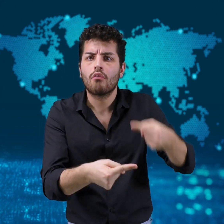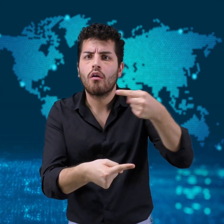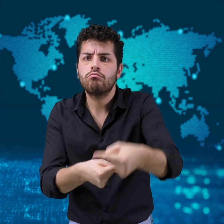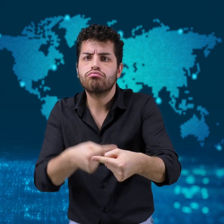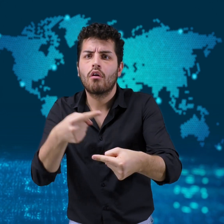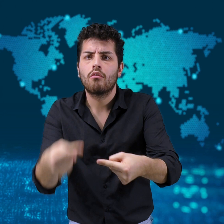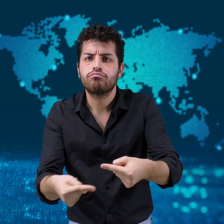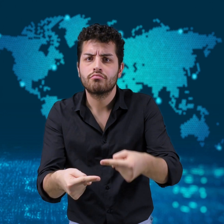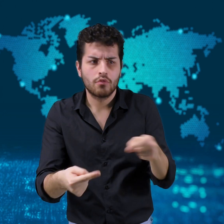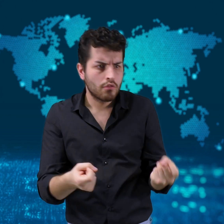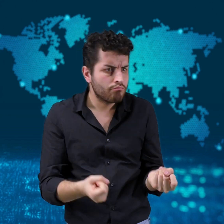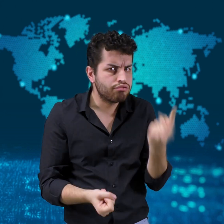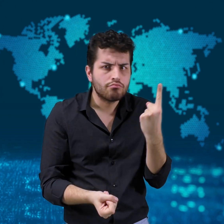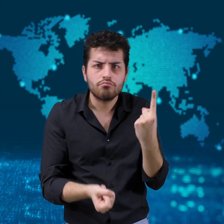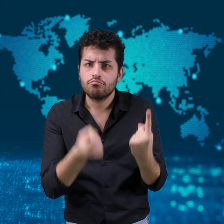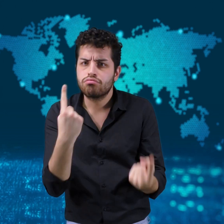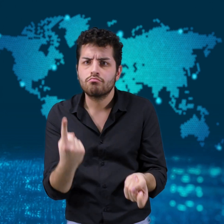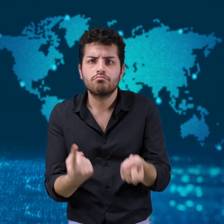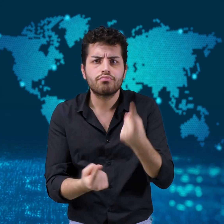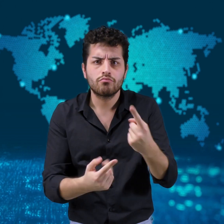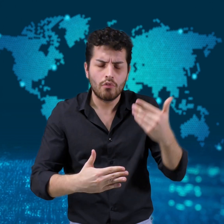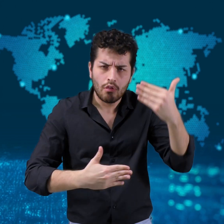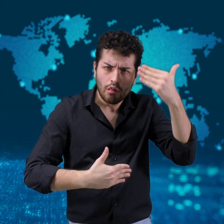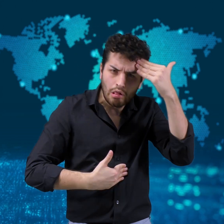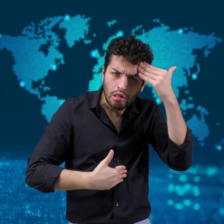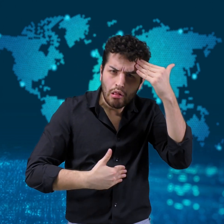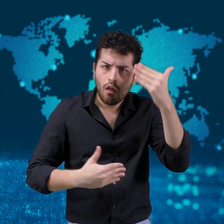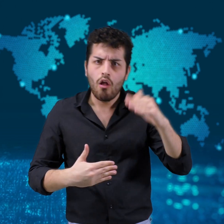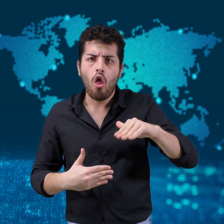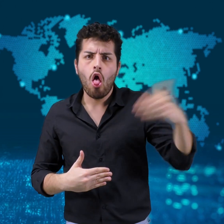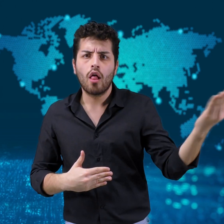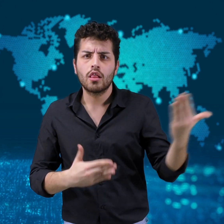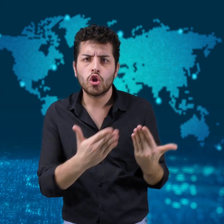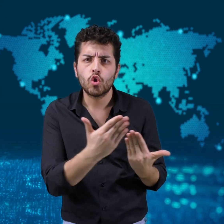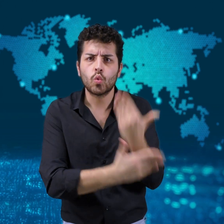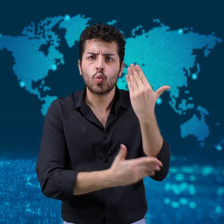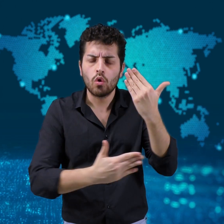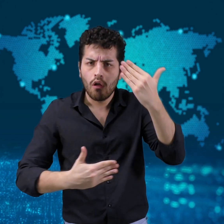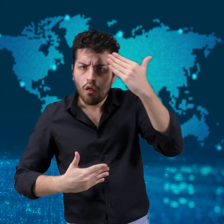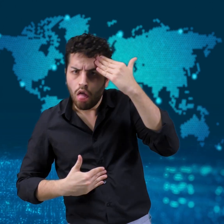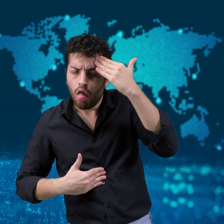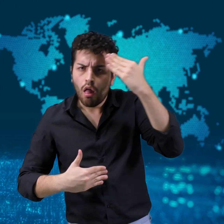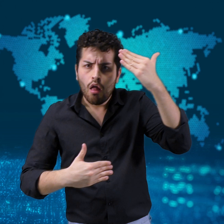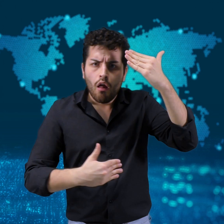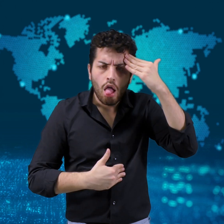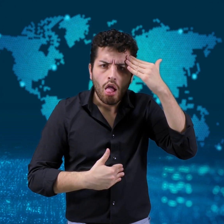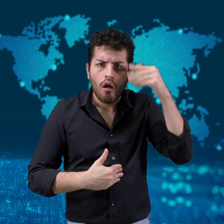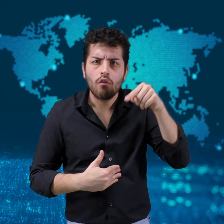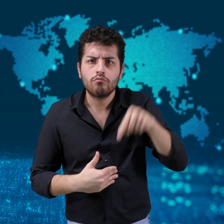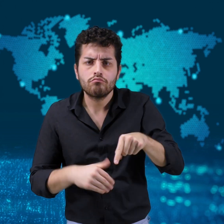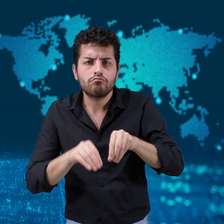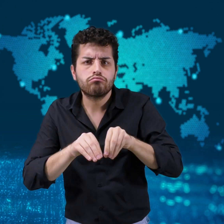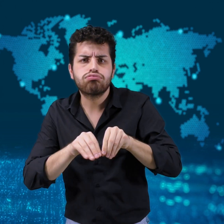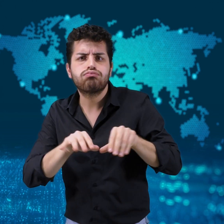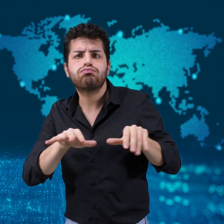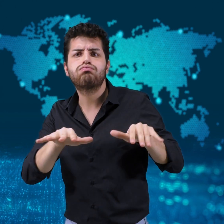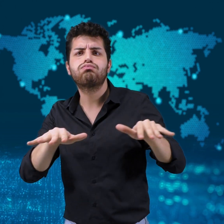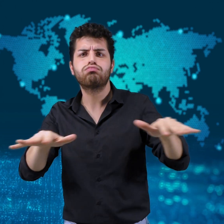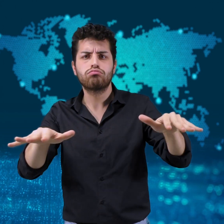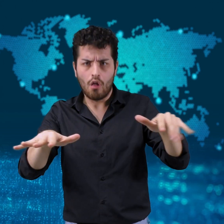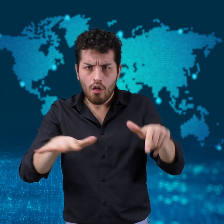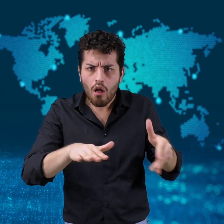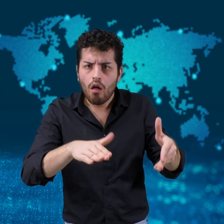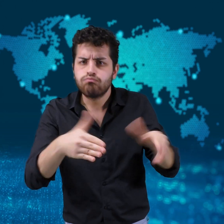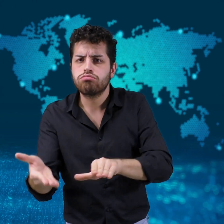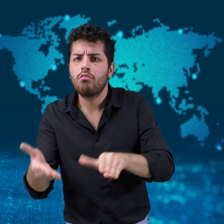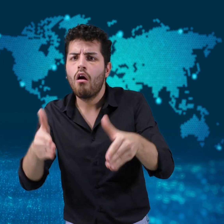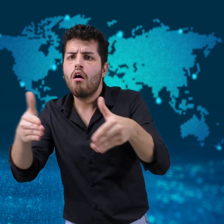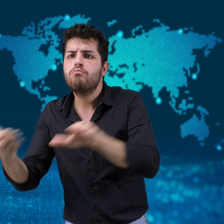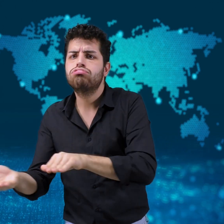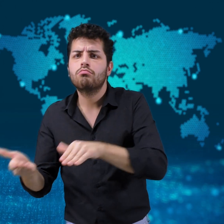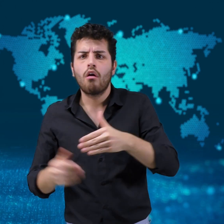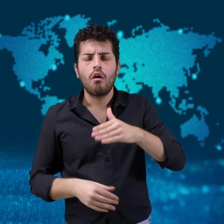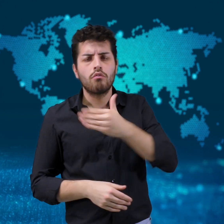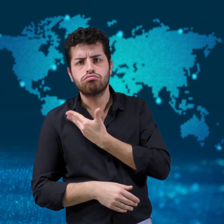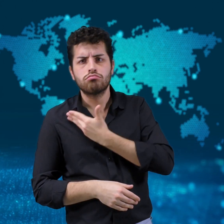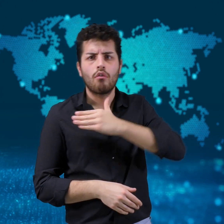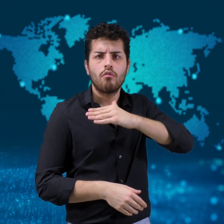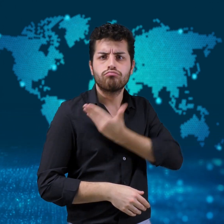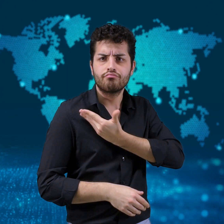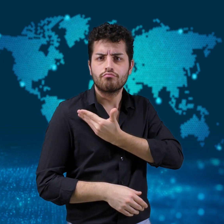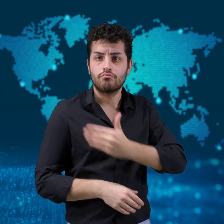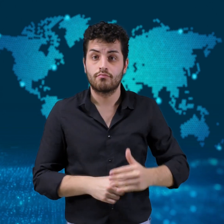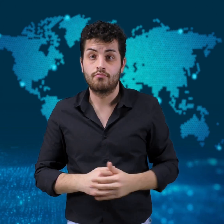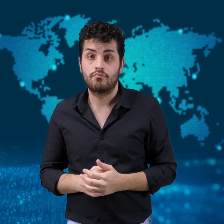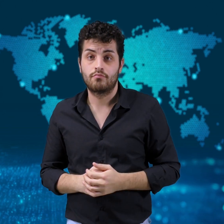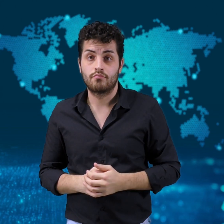vaccinations of children, which leads to the resurgence of other deadly diseases.